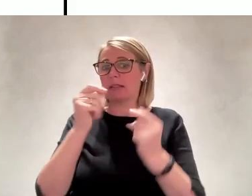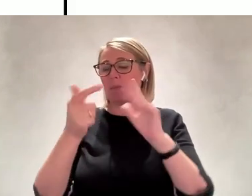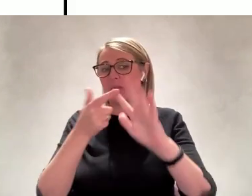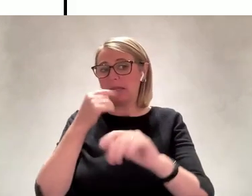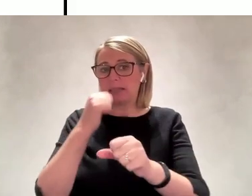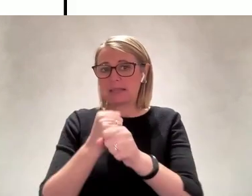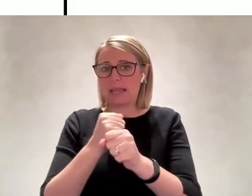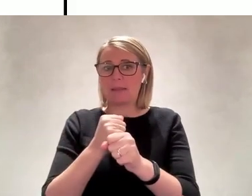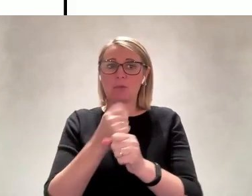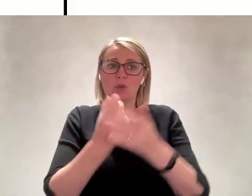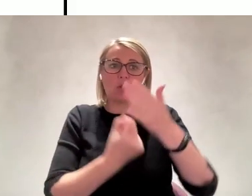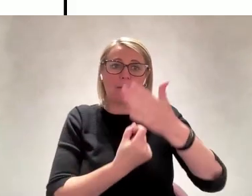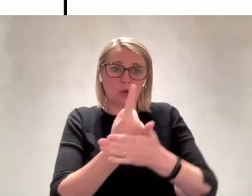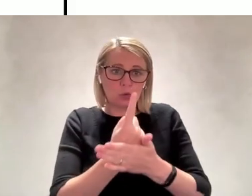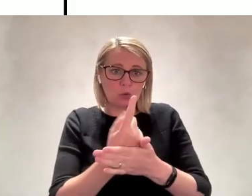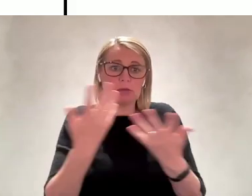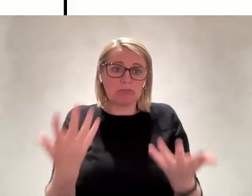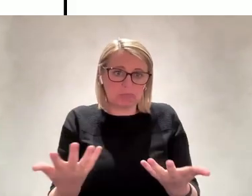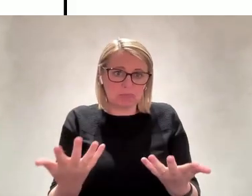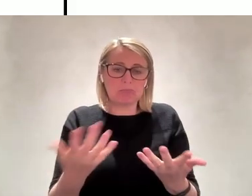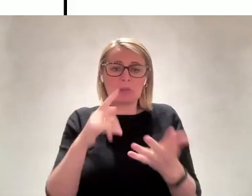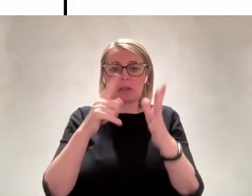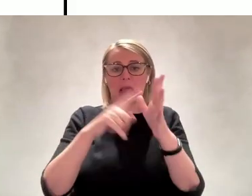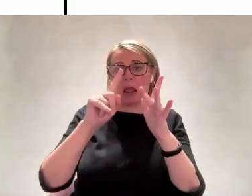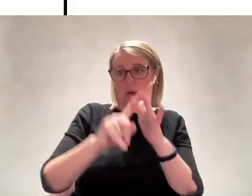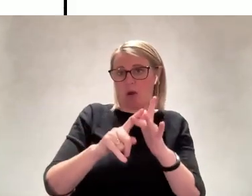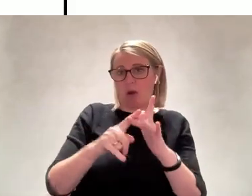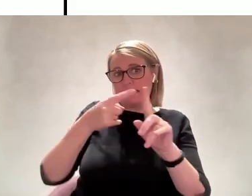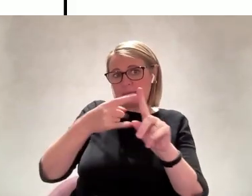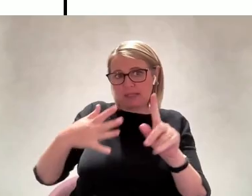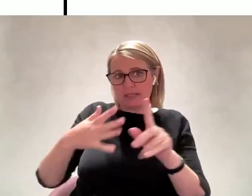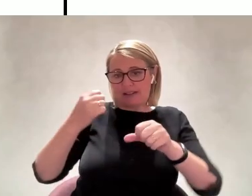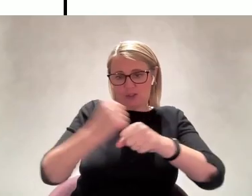Some examples of opportunities that AI and, in particular,